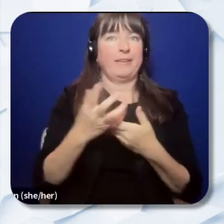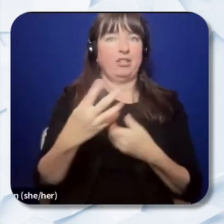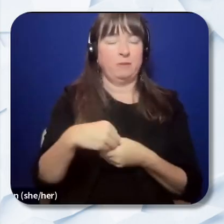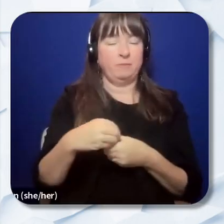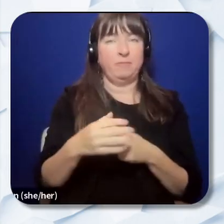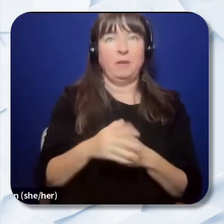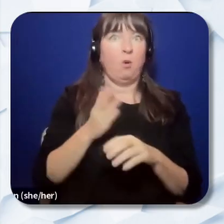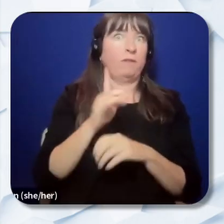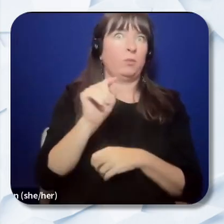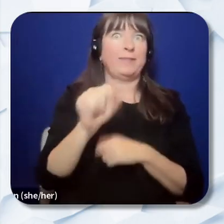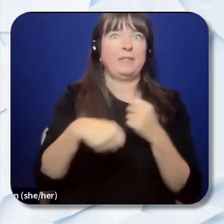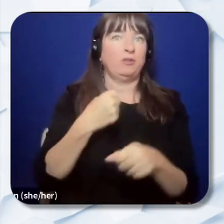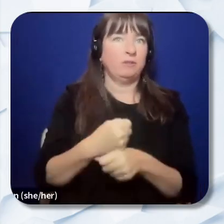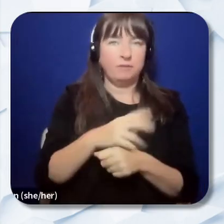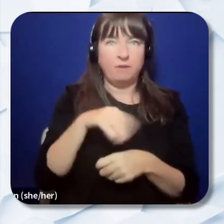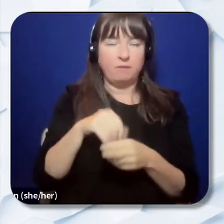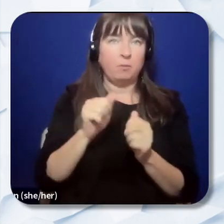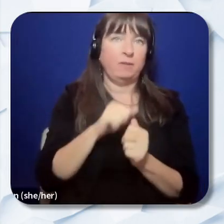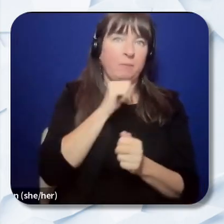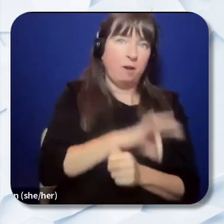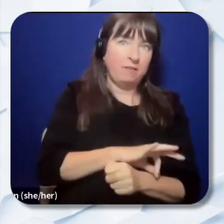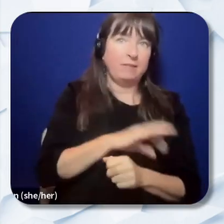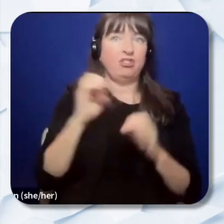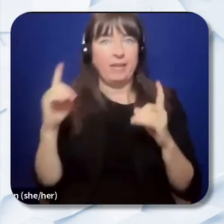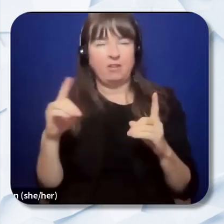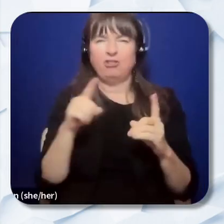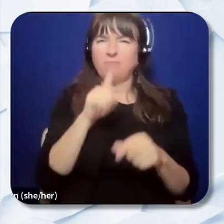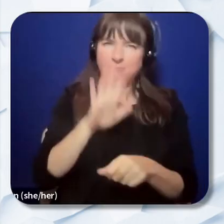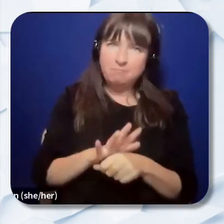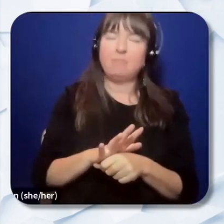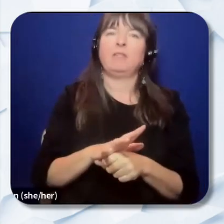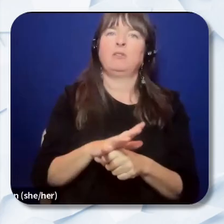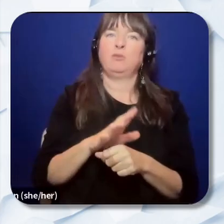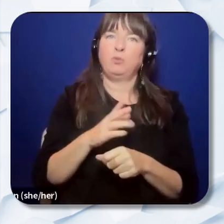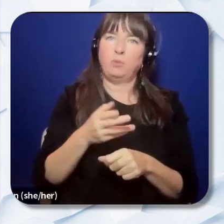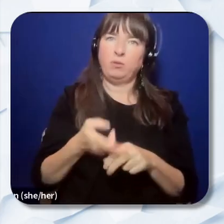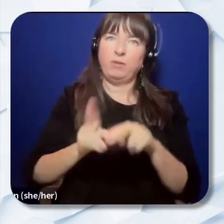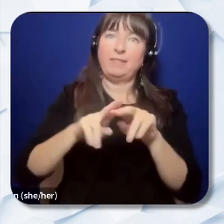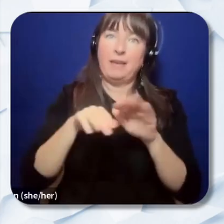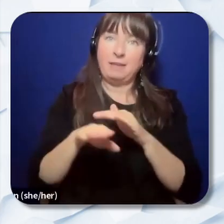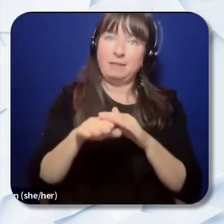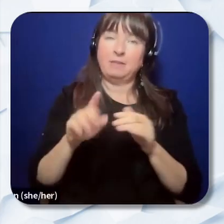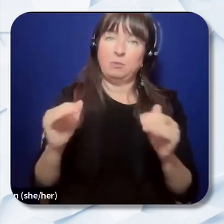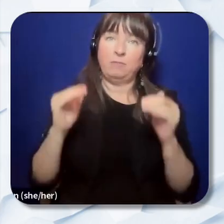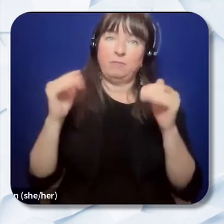education and nonprofits Dominique is dedicated to increasing access to high quality early childhood